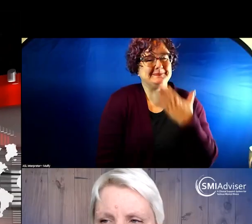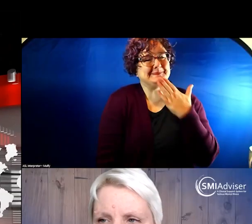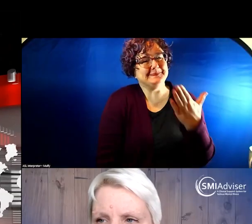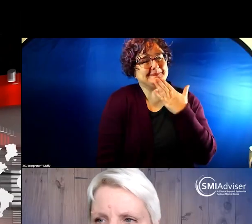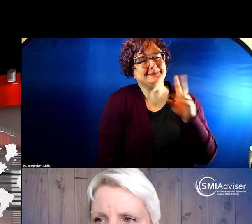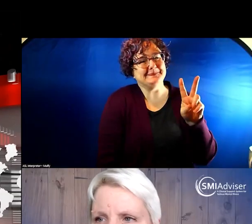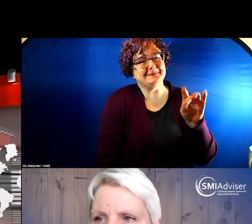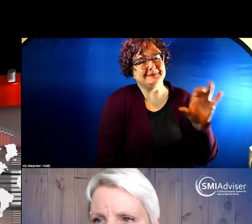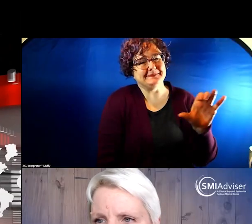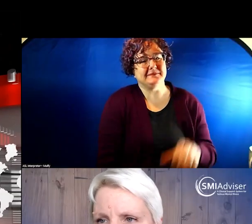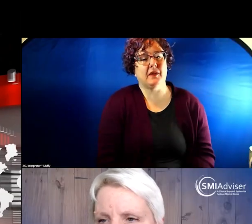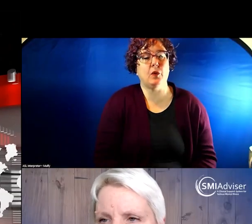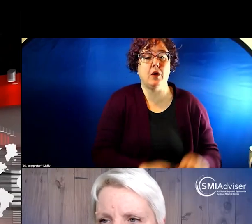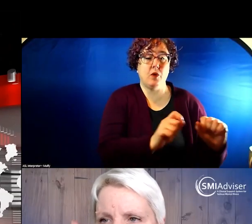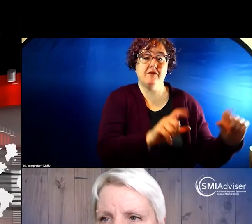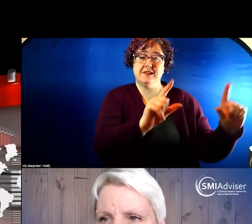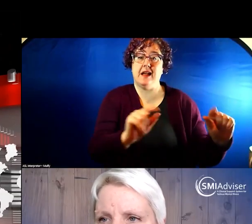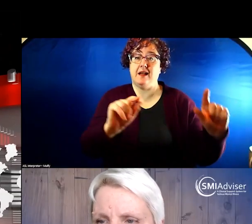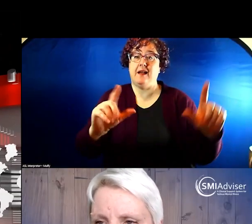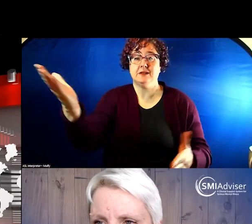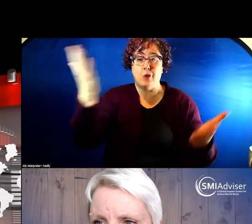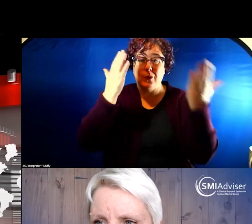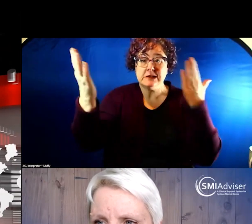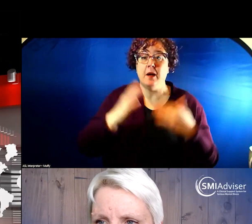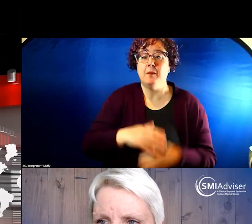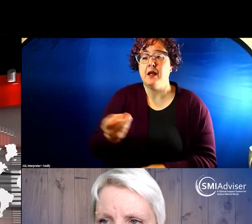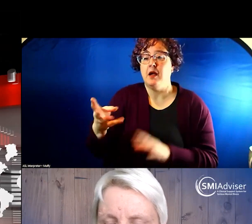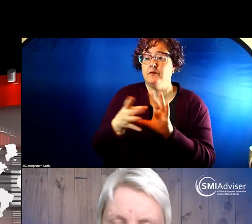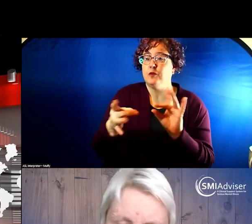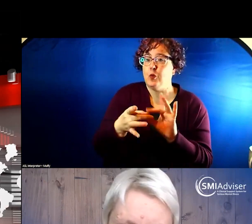THERE IS SLIDES COMING UP ON WHAT IS COMING UP.